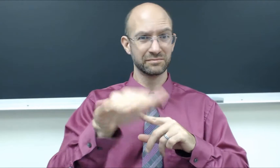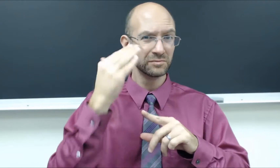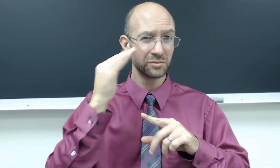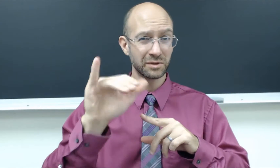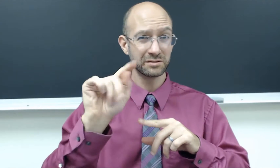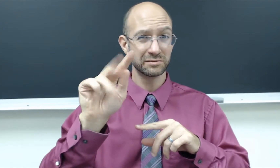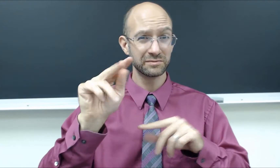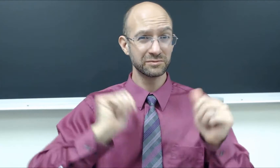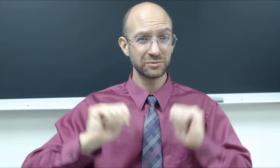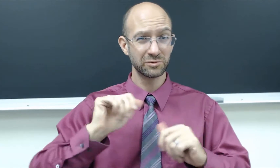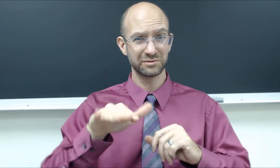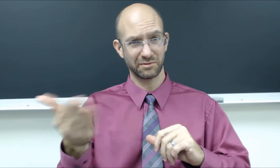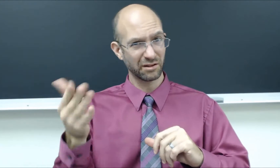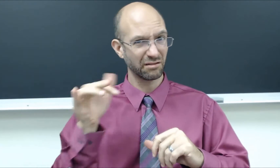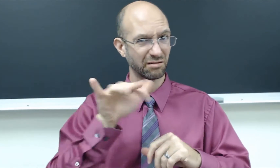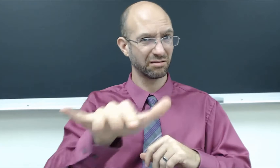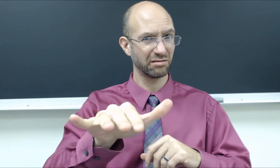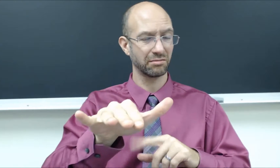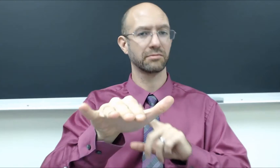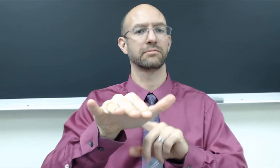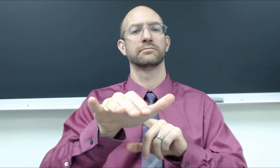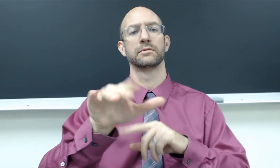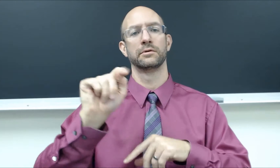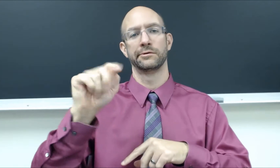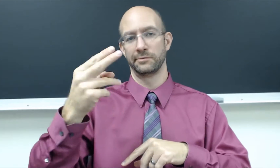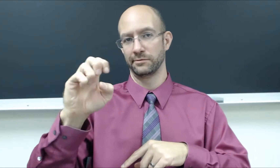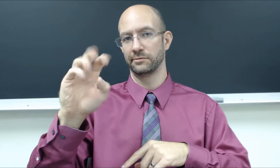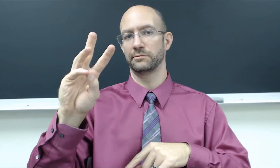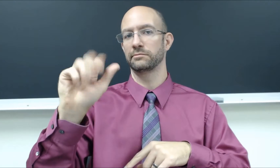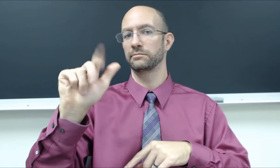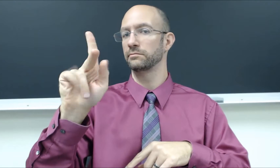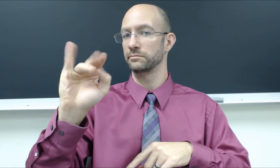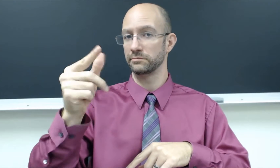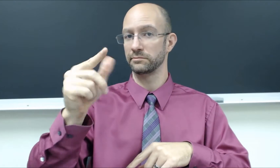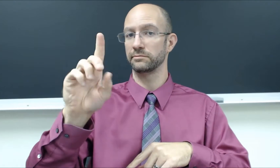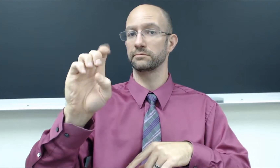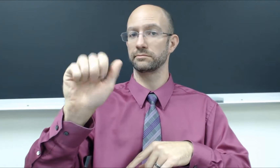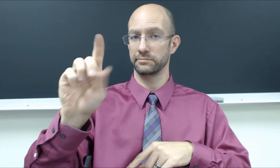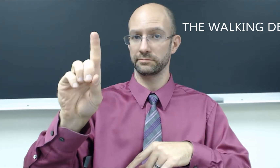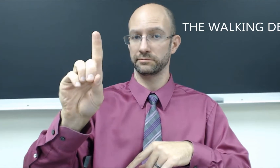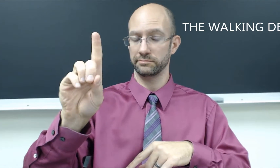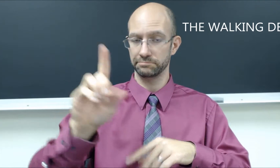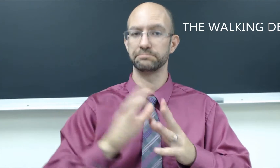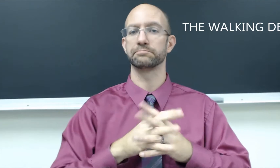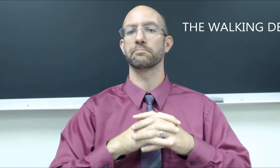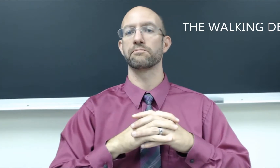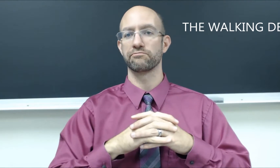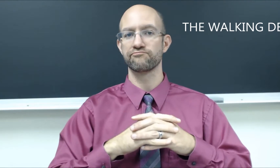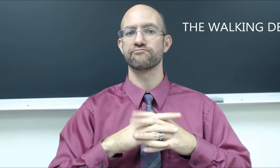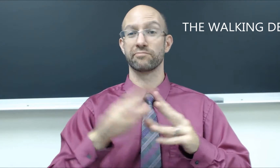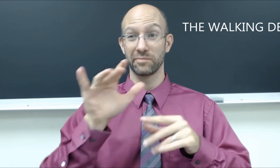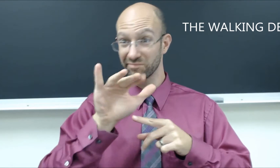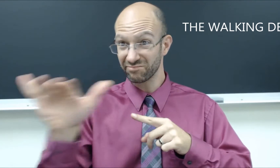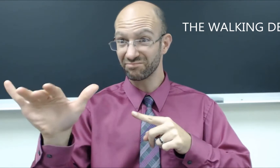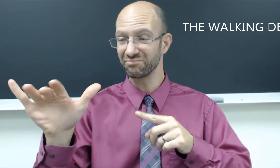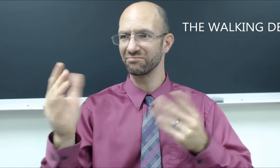You know that TV show, DEAD CL:5 "FLOCK-TO"? That is "The Walking Dead." Do we spell it out?